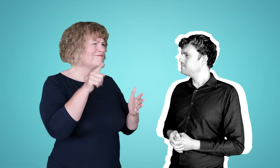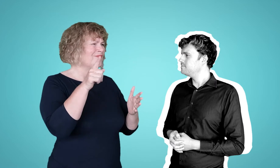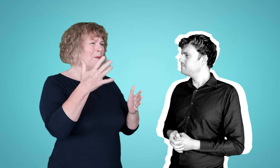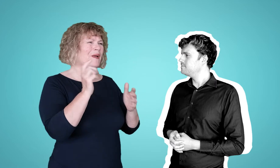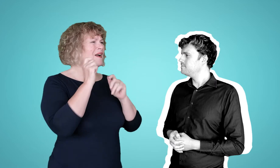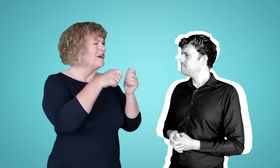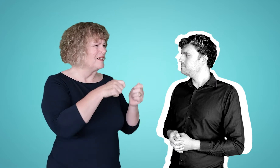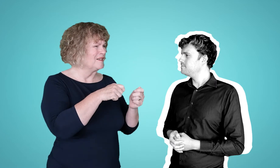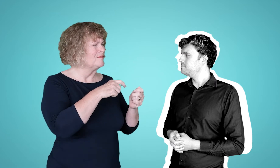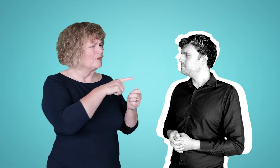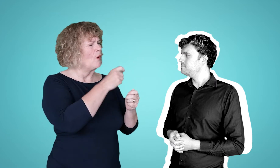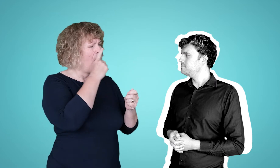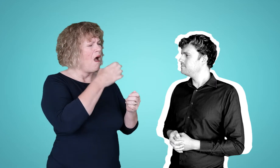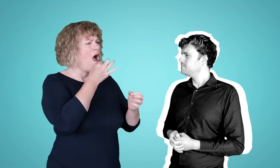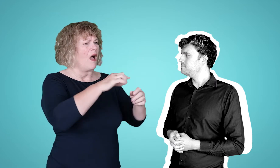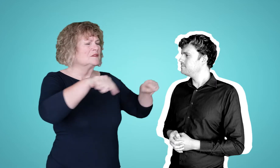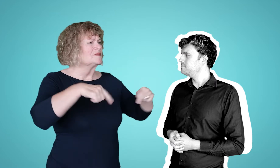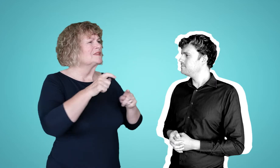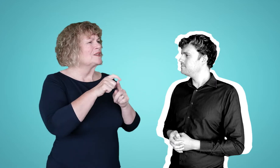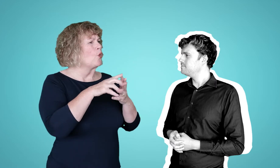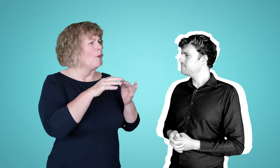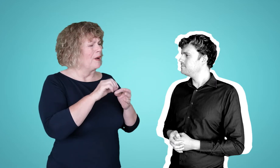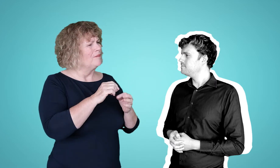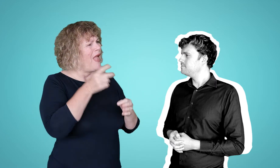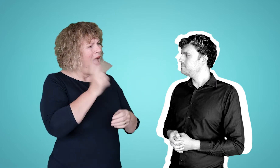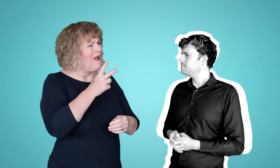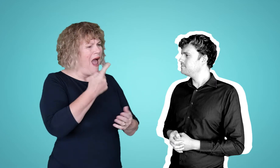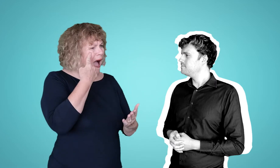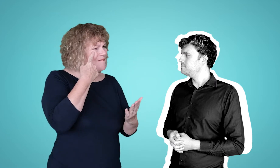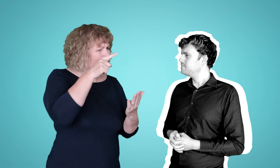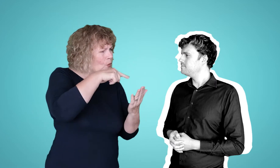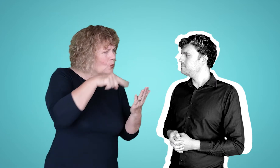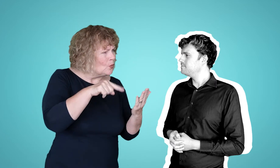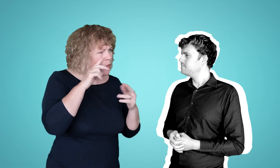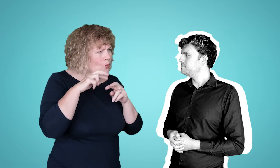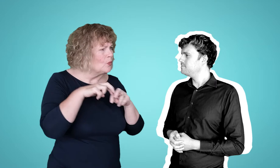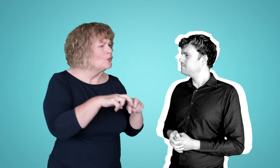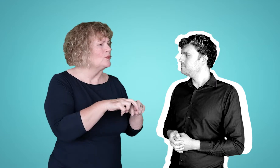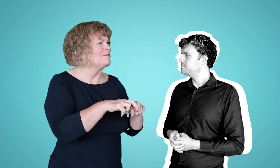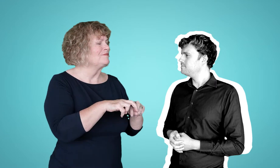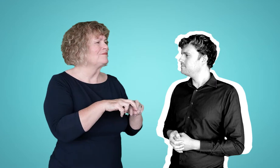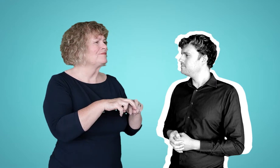You can ask DWP to look at it again